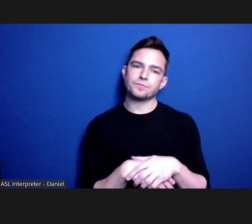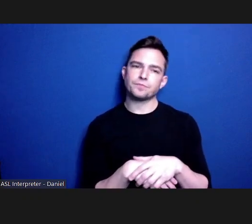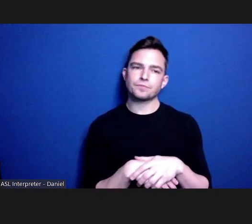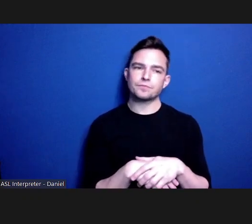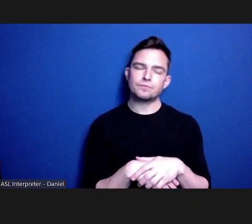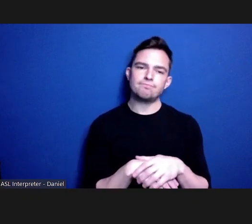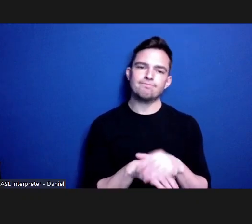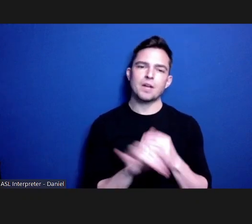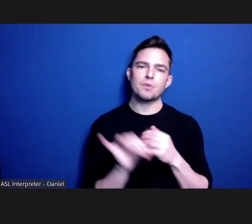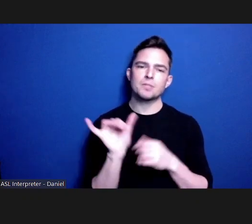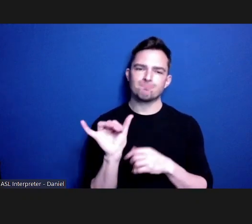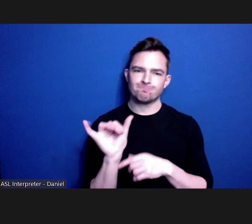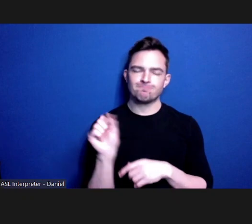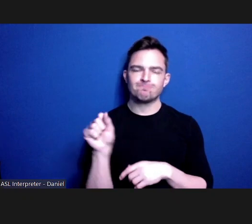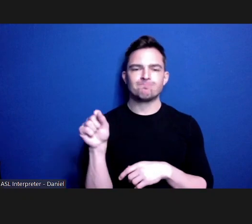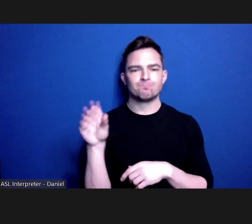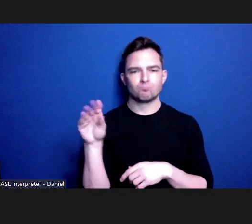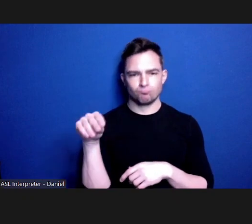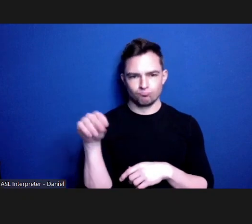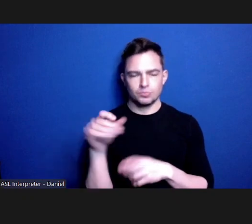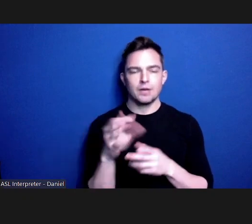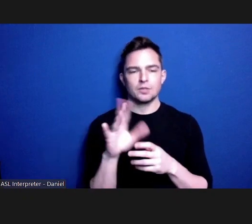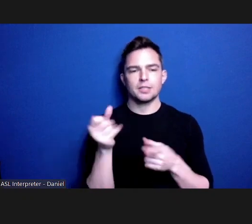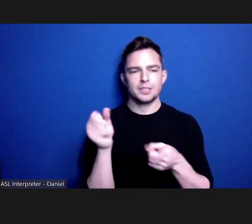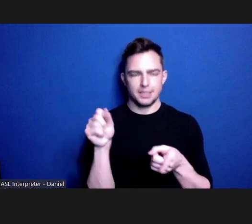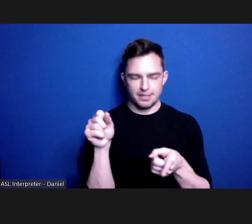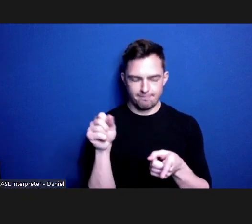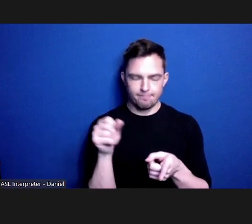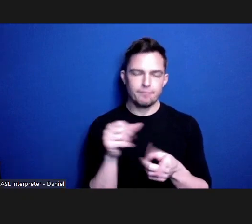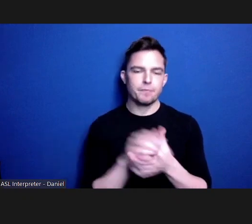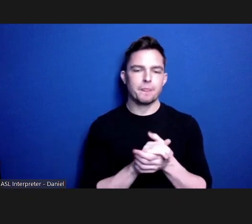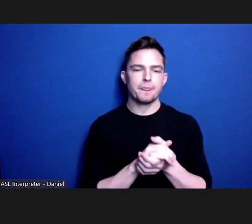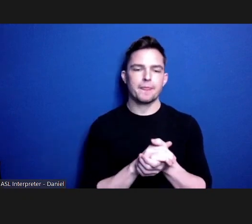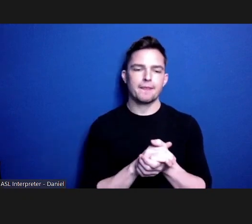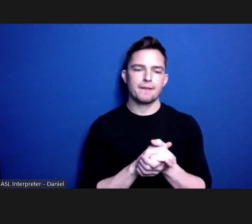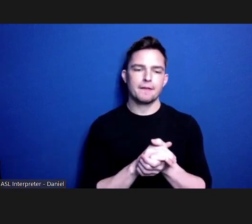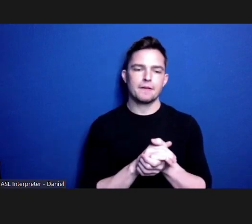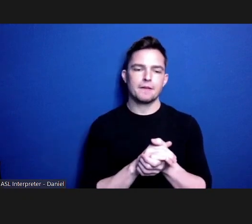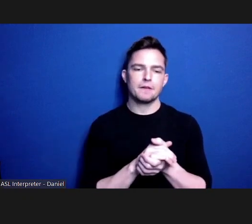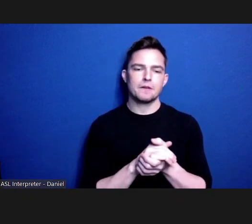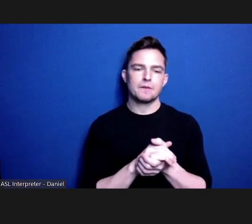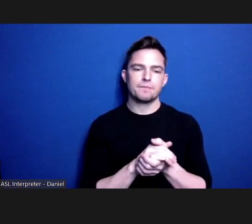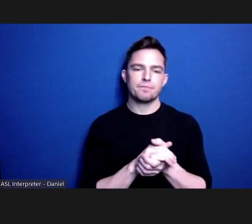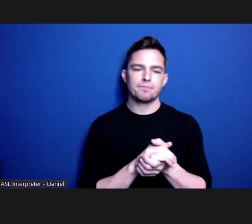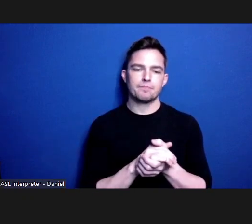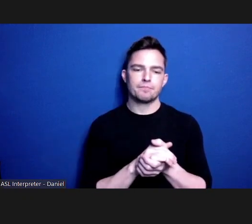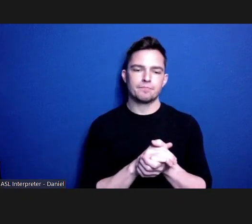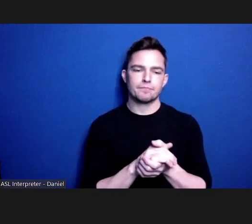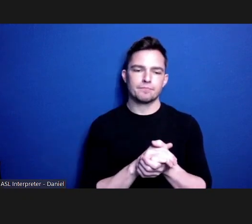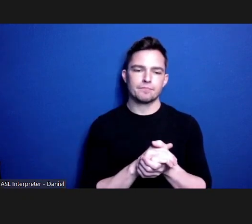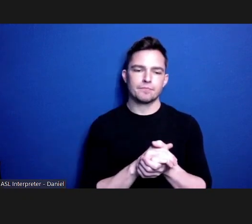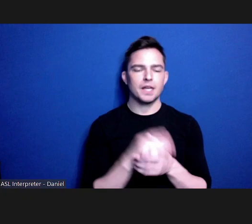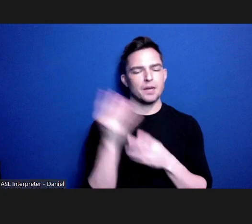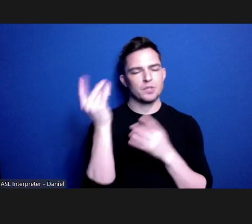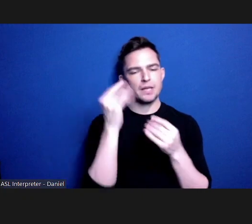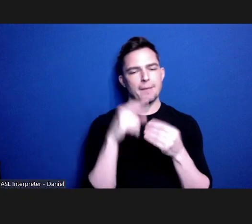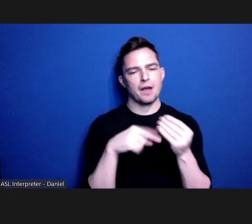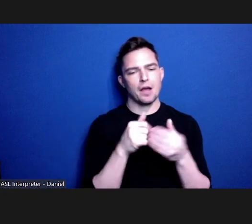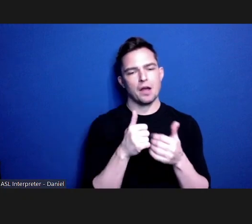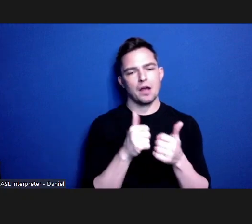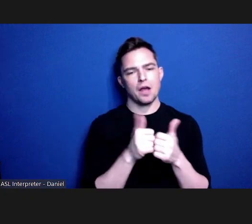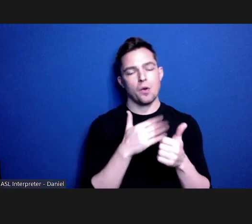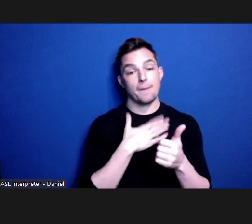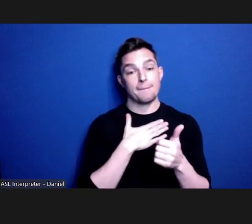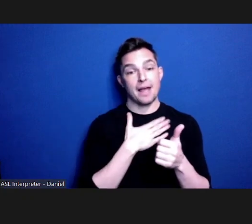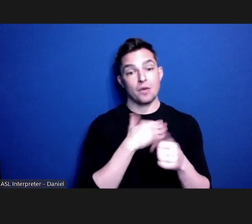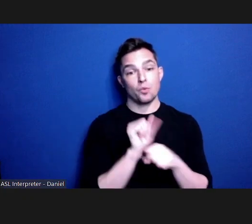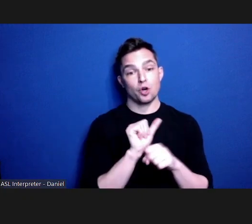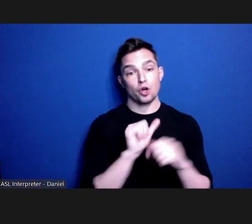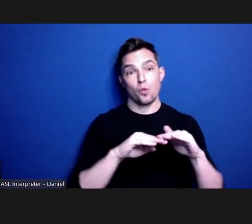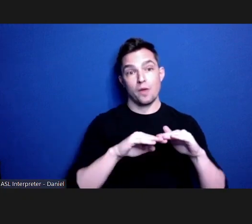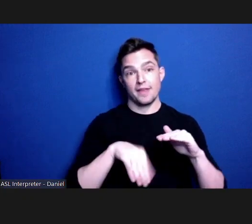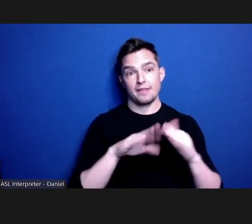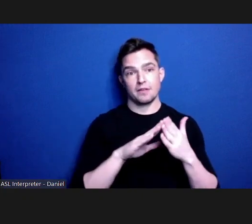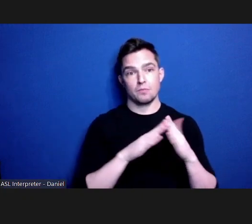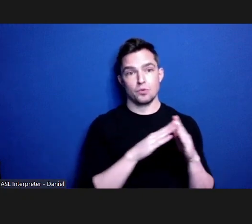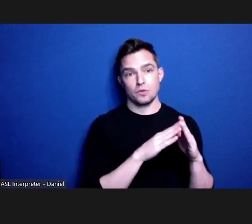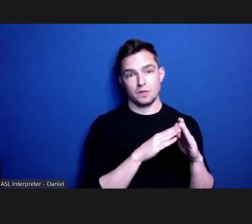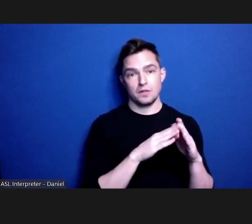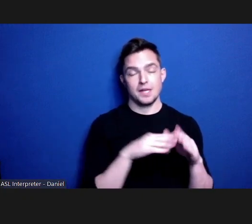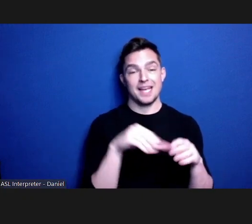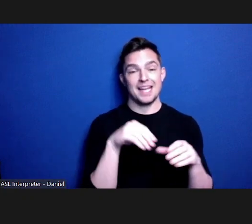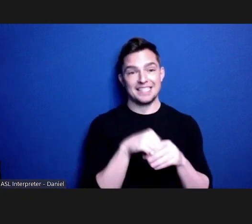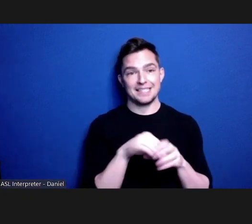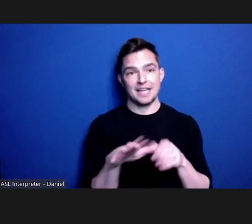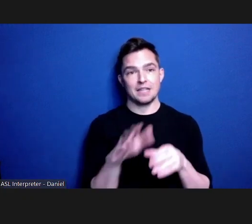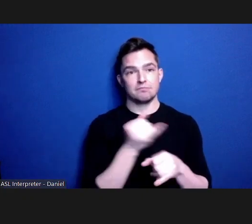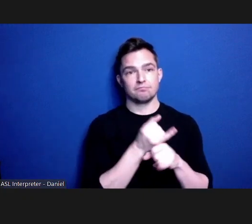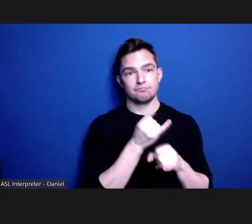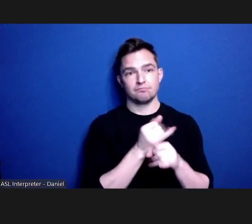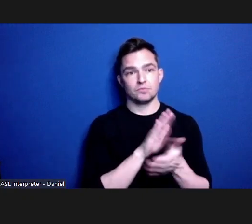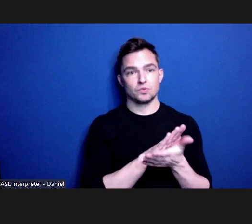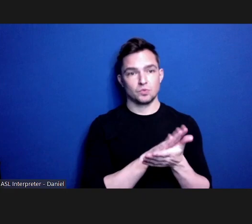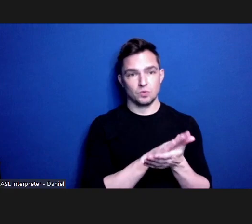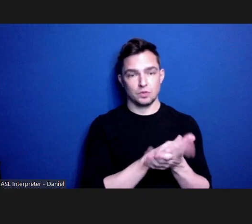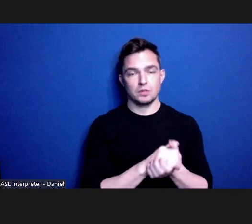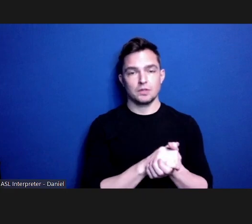and also thinking about how my work in the community and in the institution aren't always,